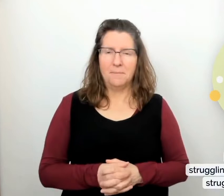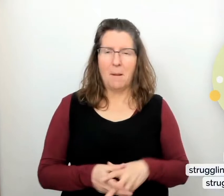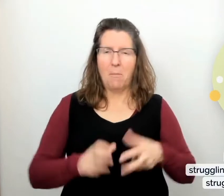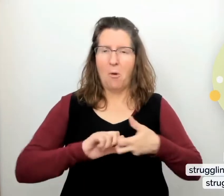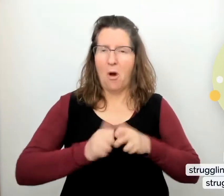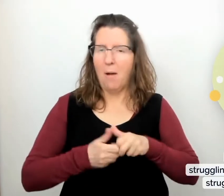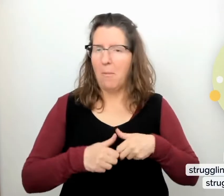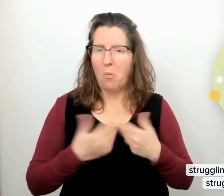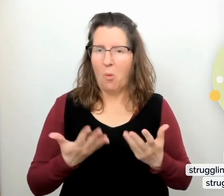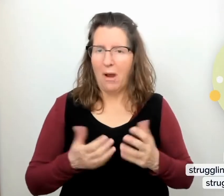The problem is . . .